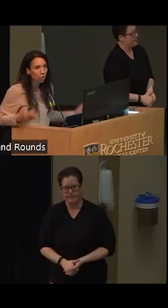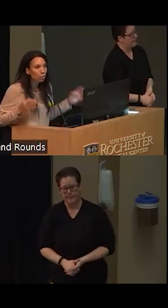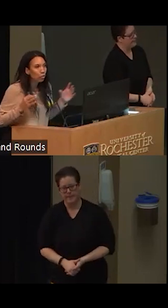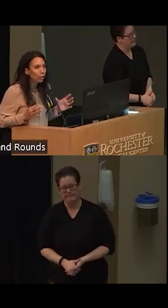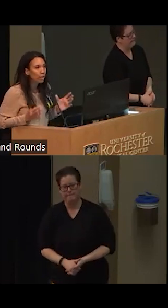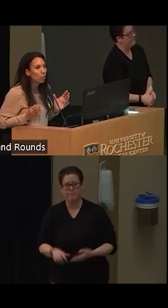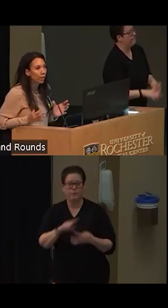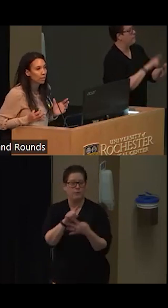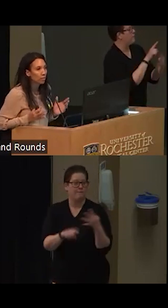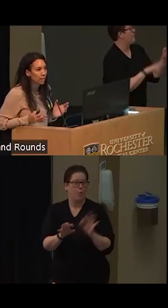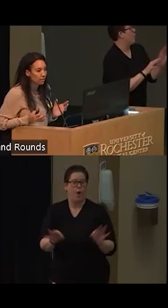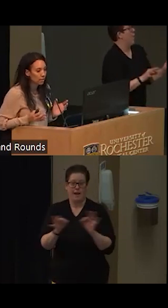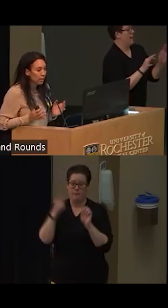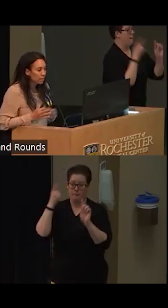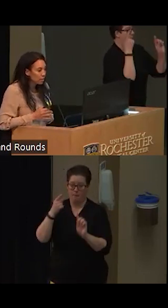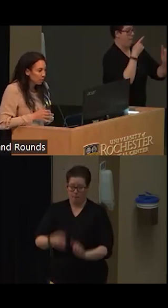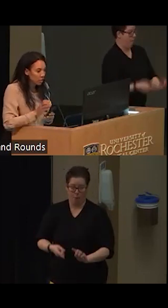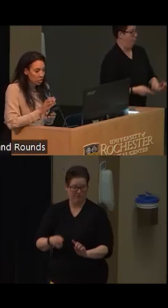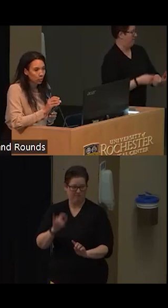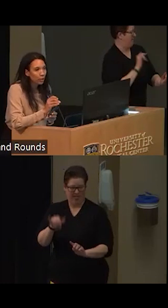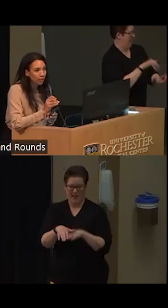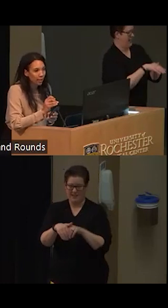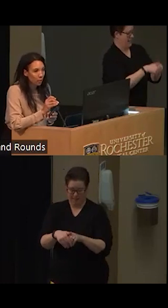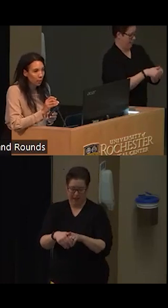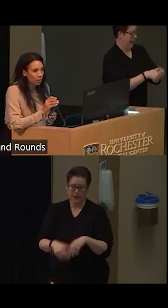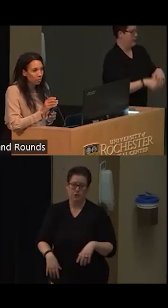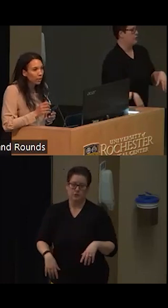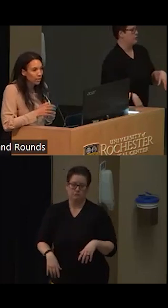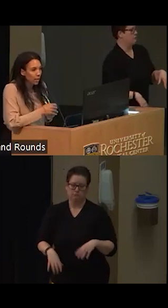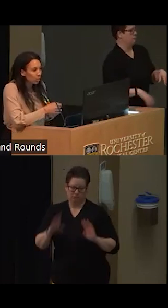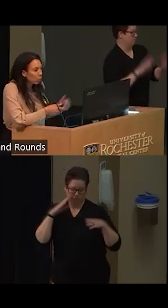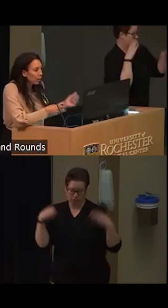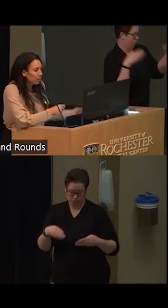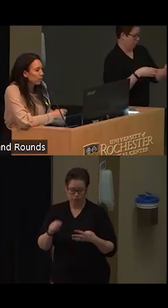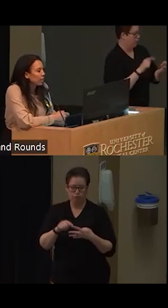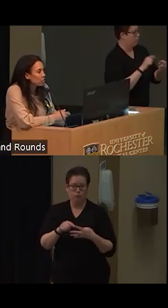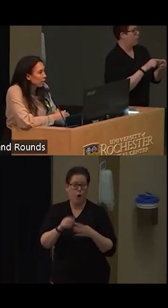so the four key points of this simulation really that we wanted to focus on was one communication